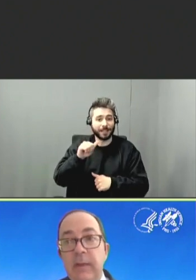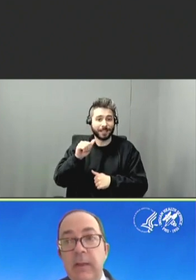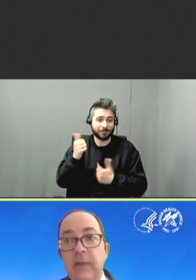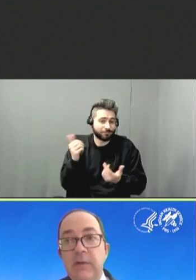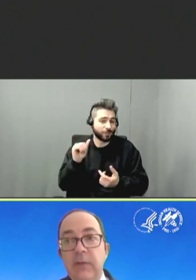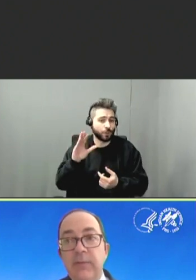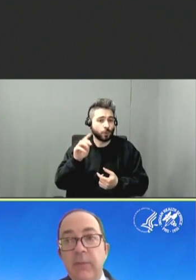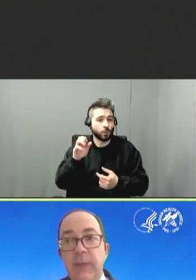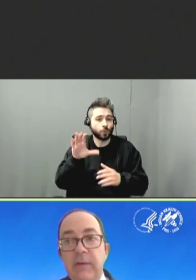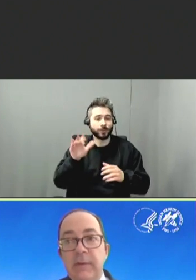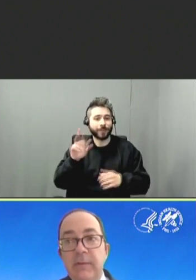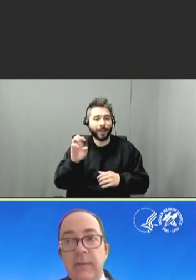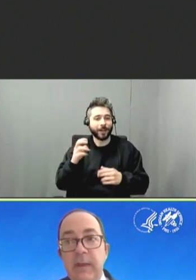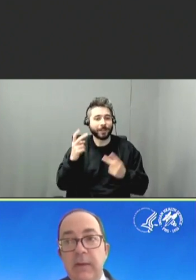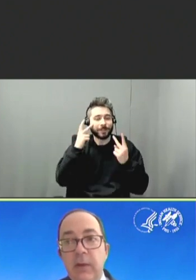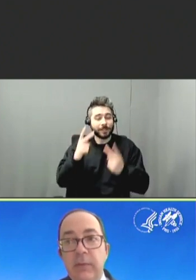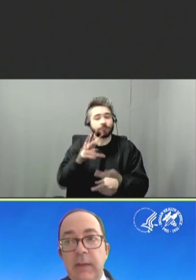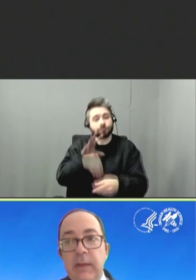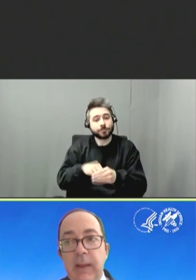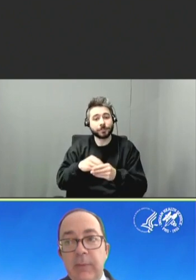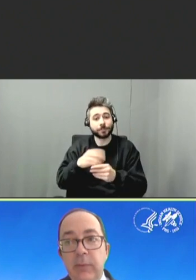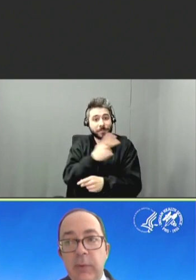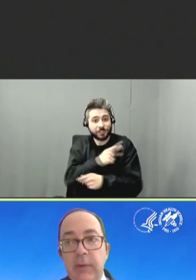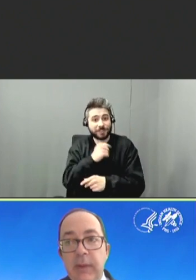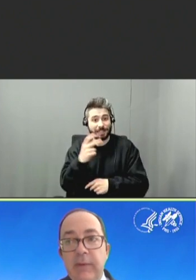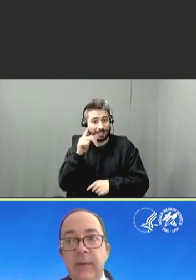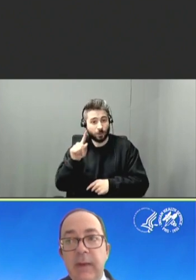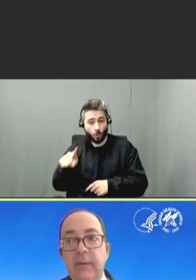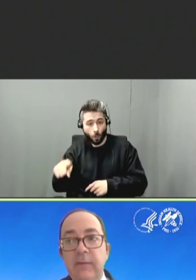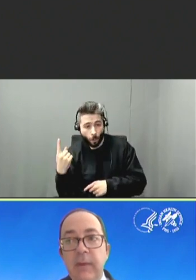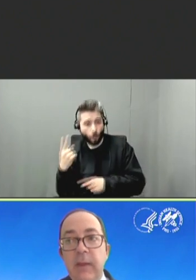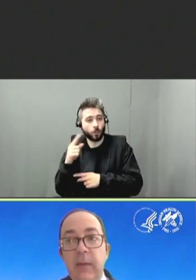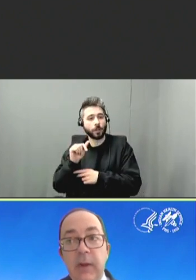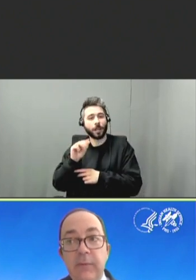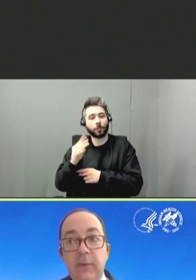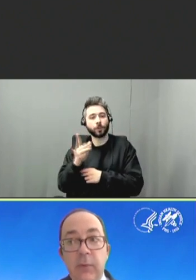It should involve patients seen not only in ambulatory clinic settings, but also where